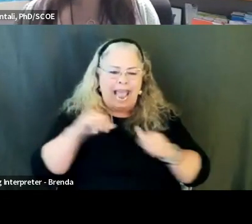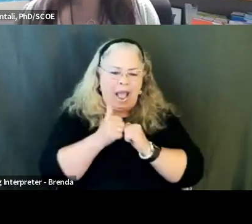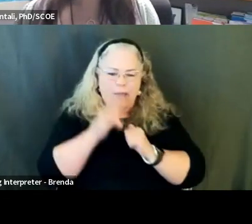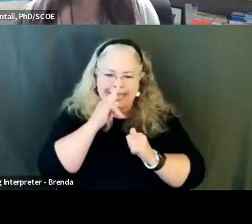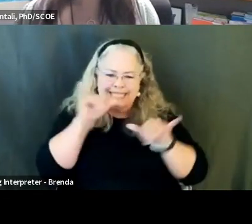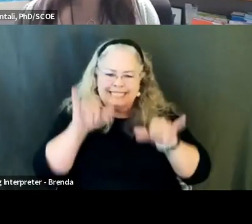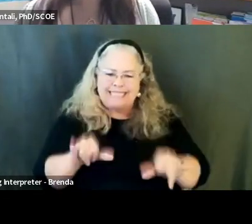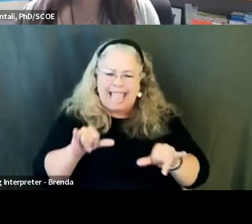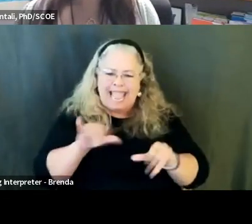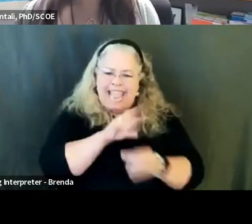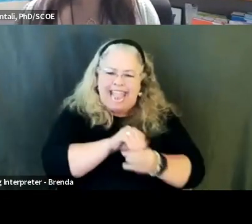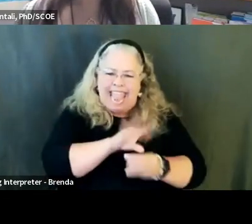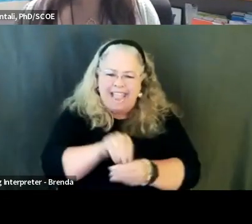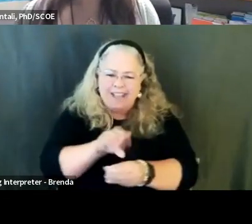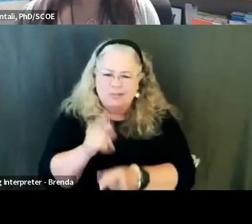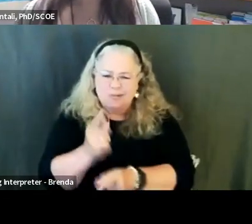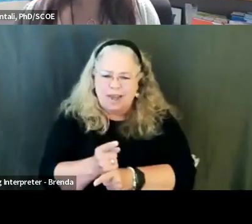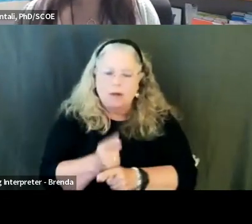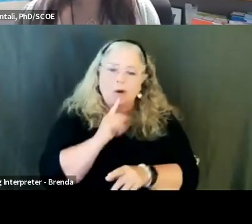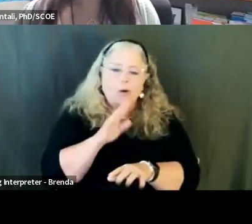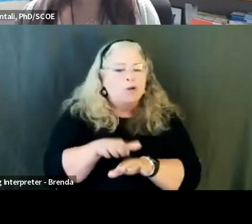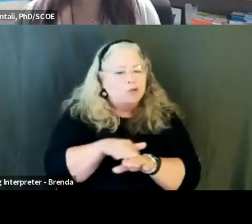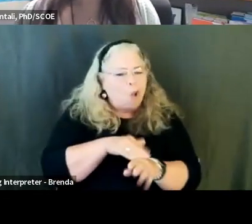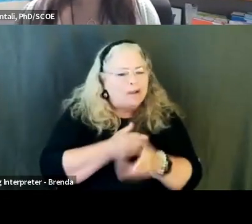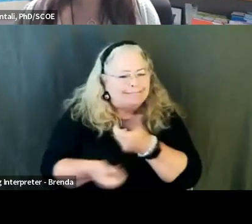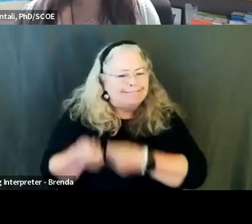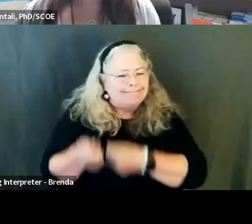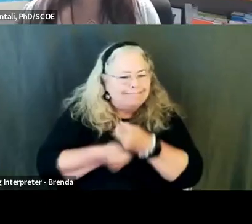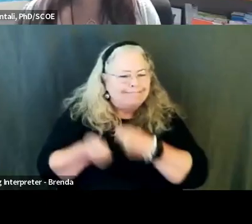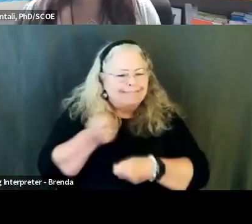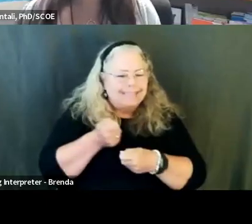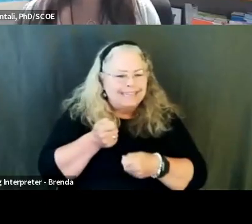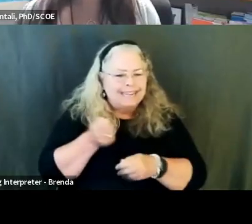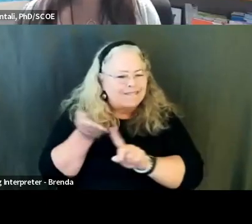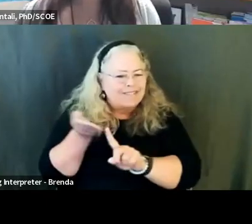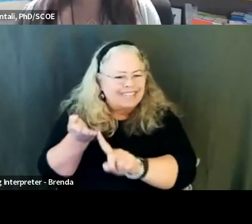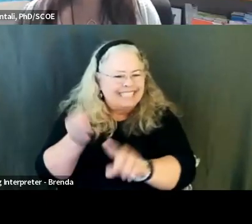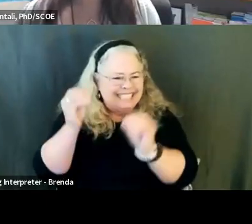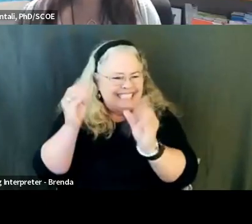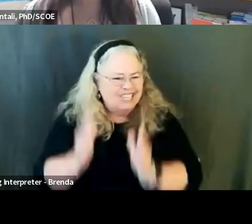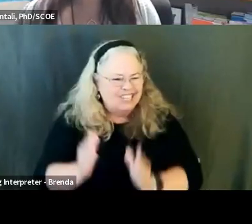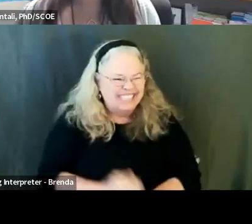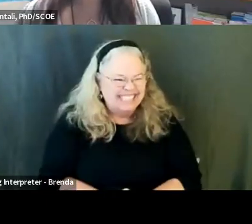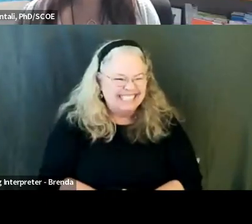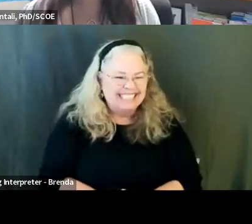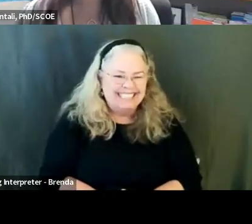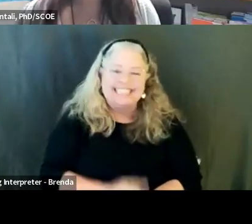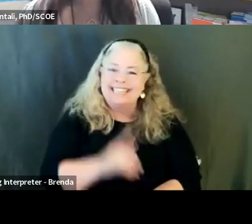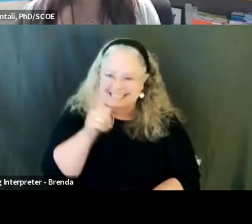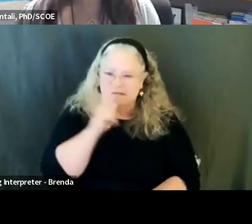want to get them all there like we're we're we're slowly getting there we're going to be there. Lillie Moffett: Yeah that's a really important point. And and we've been talking so much about